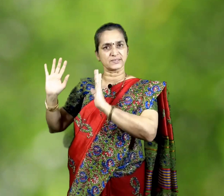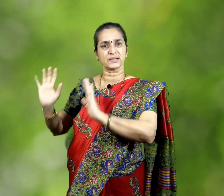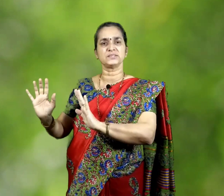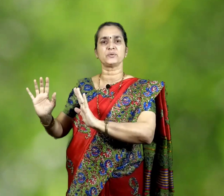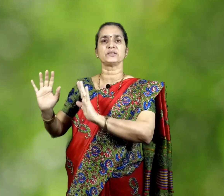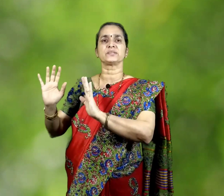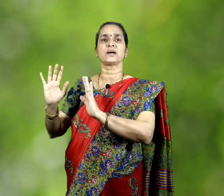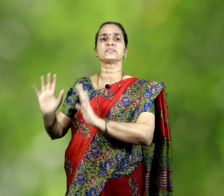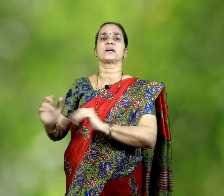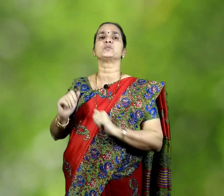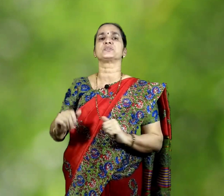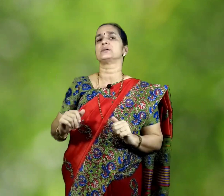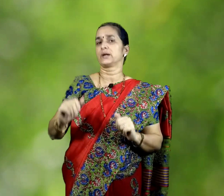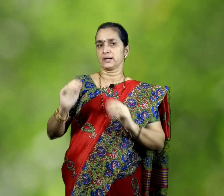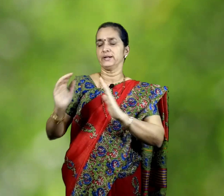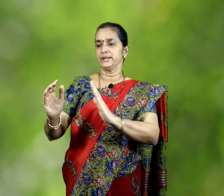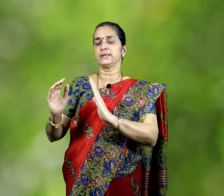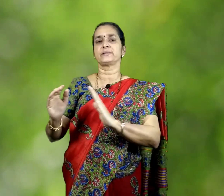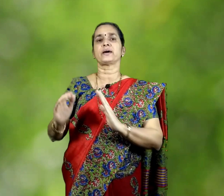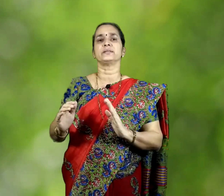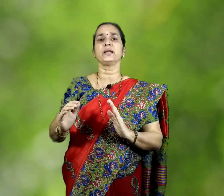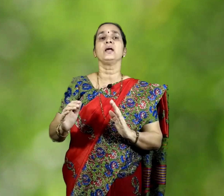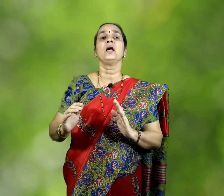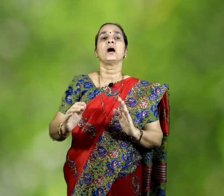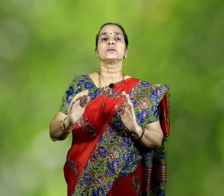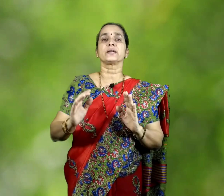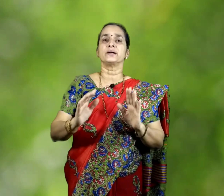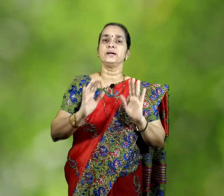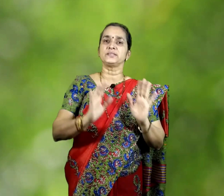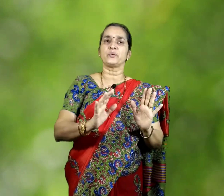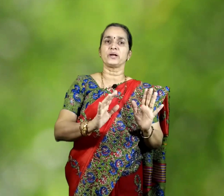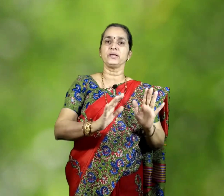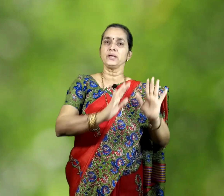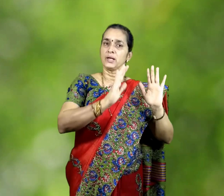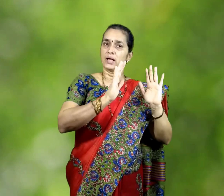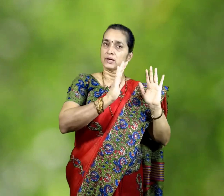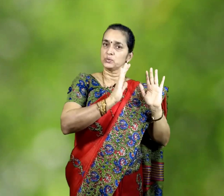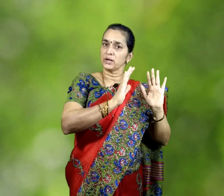These type of unknown and suspicious deaths, will certainly have a reason behind it